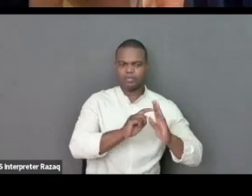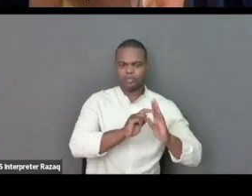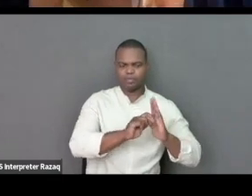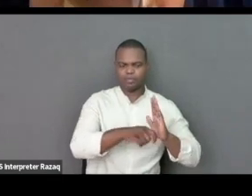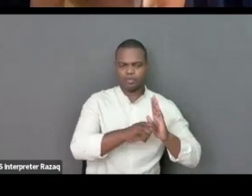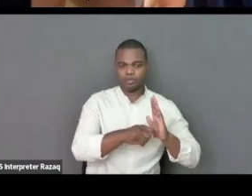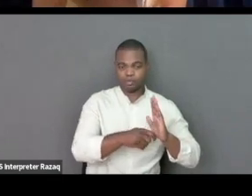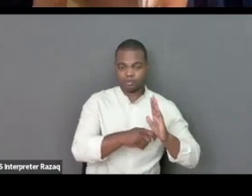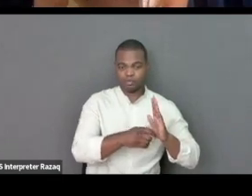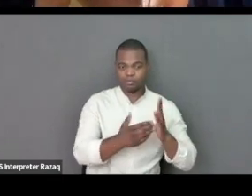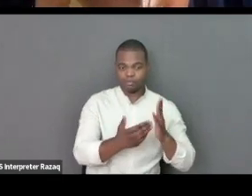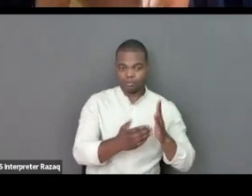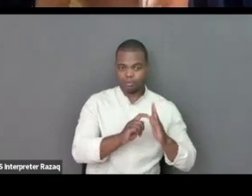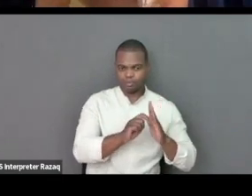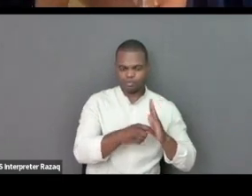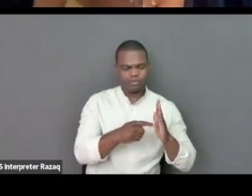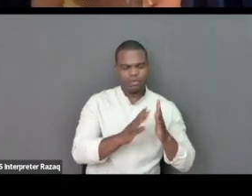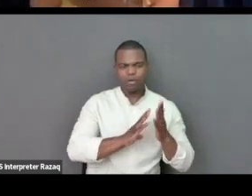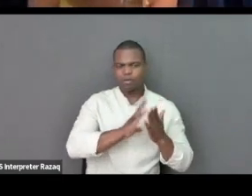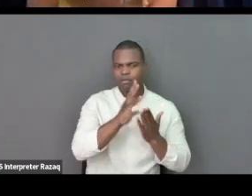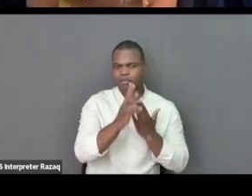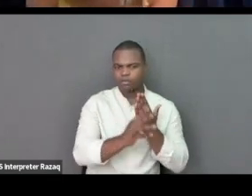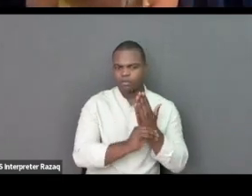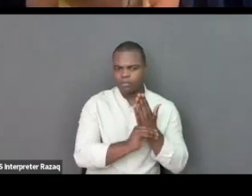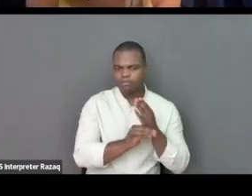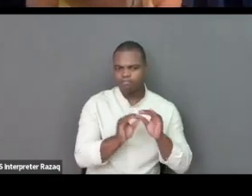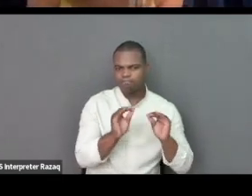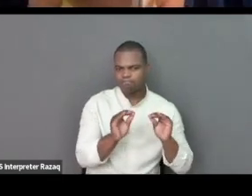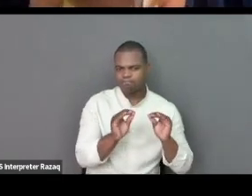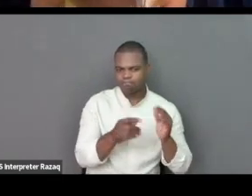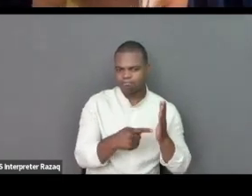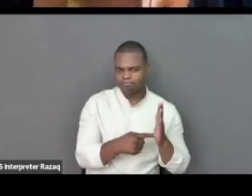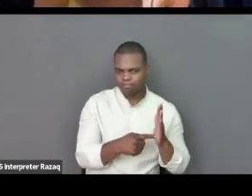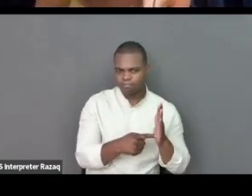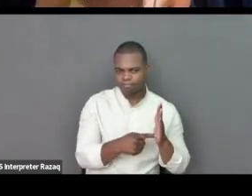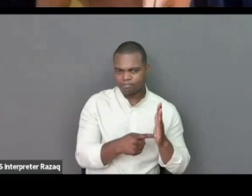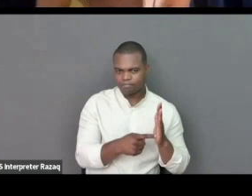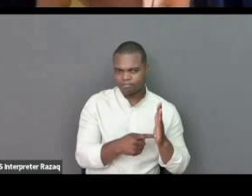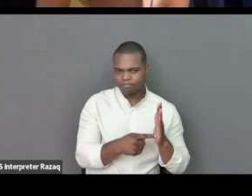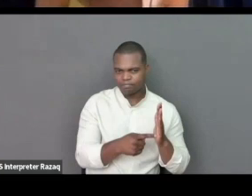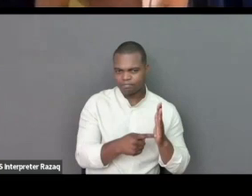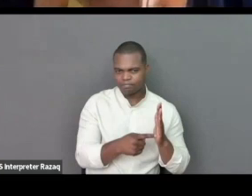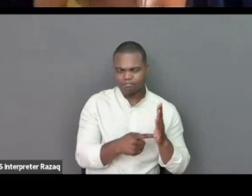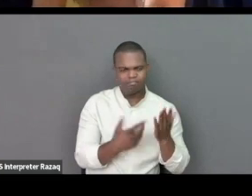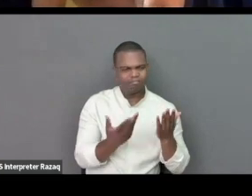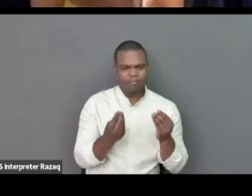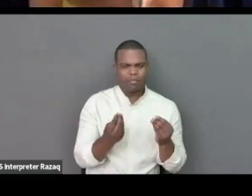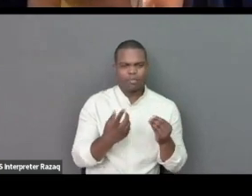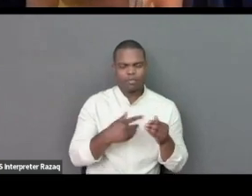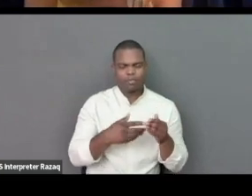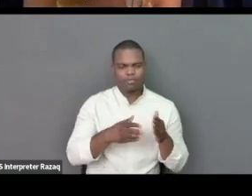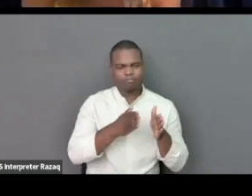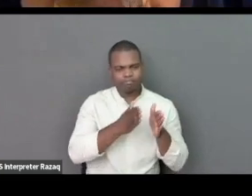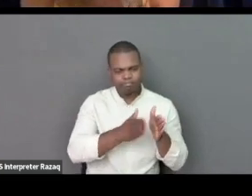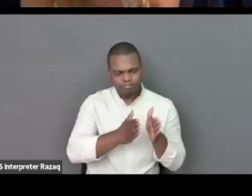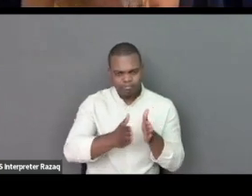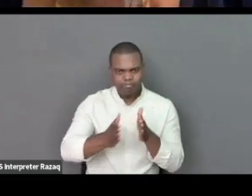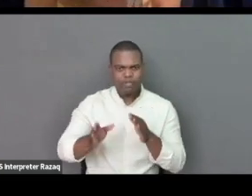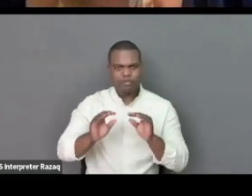and that is, of course, reflecting the training modules that we have created, and that is divided into three different parts. So,